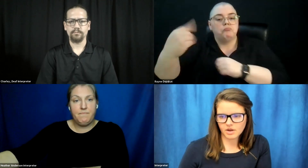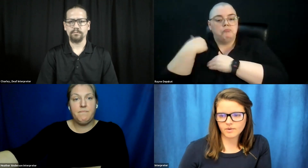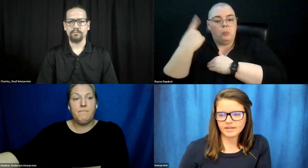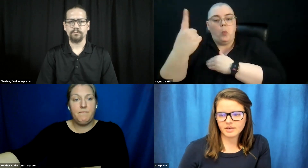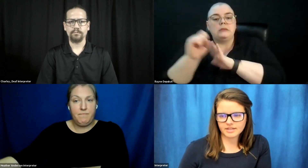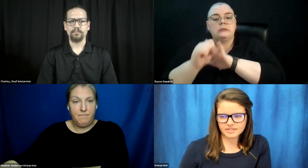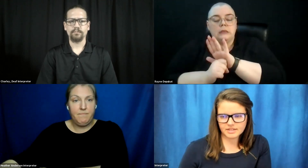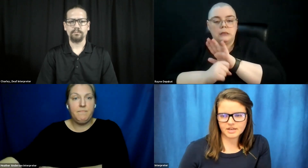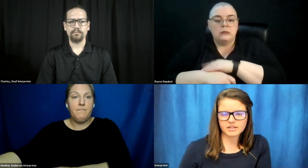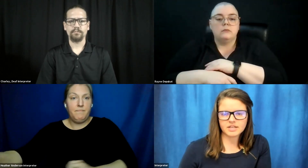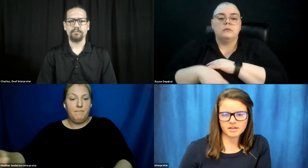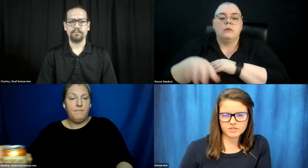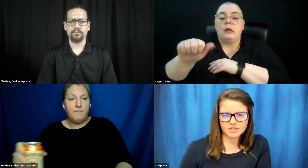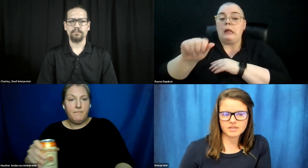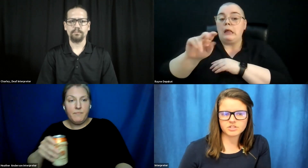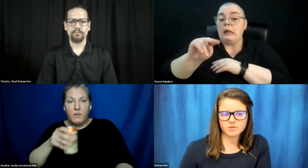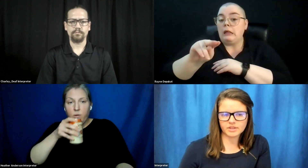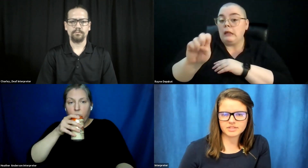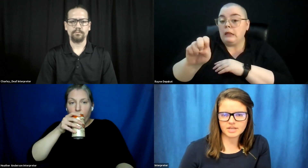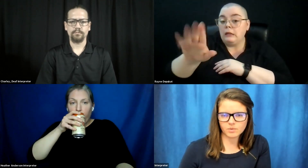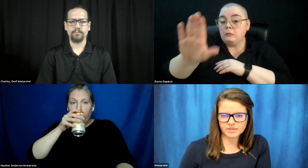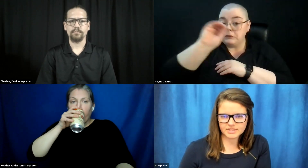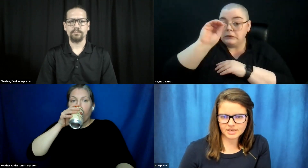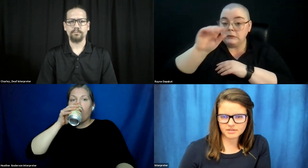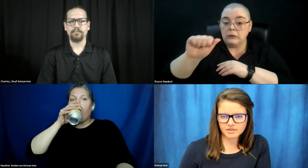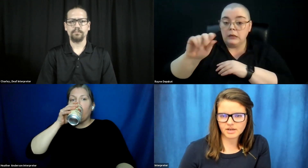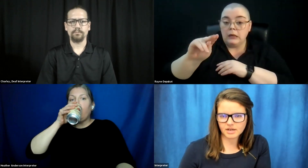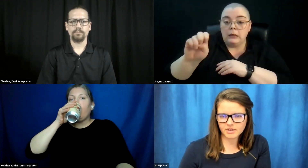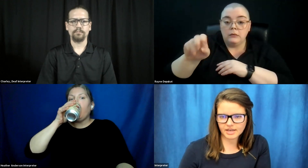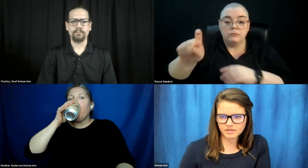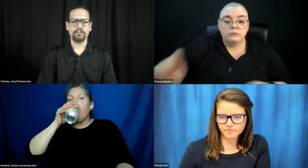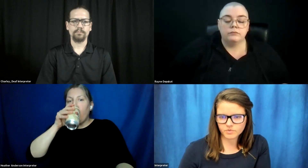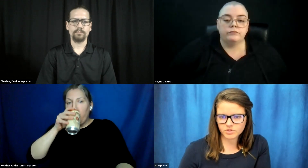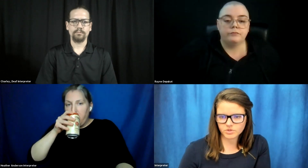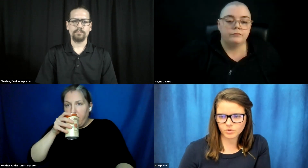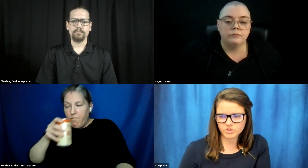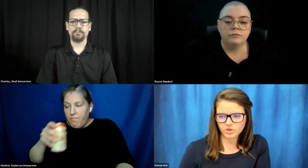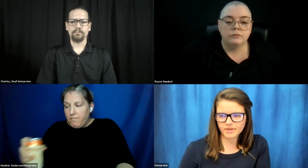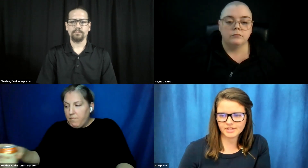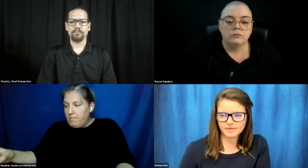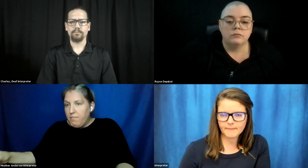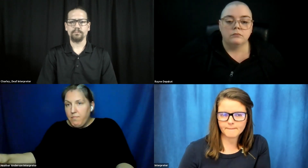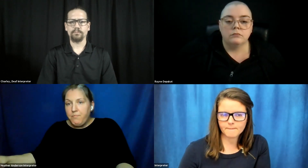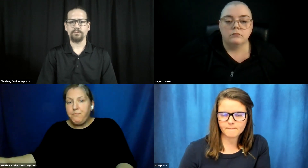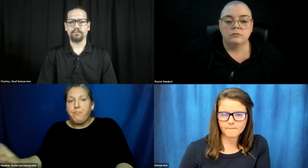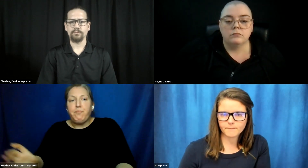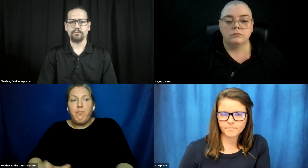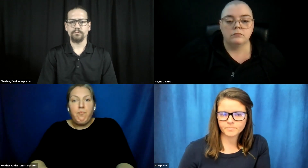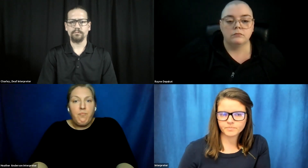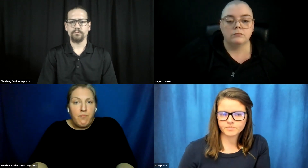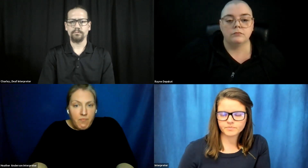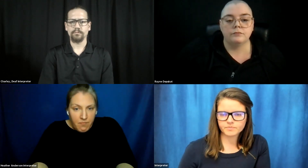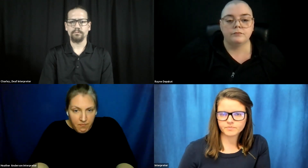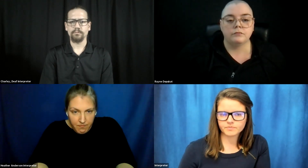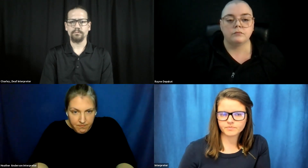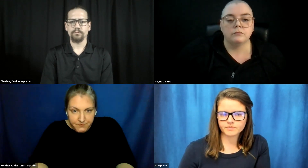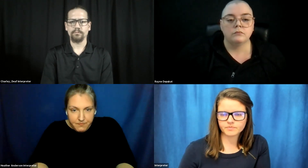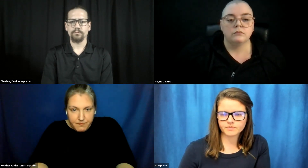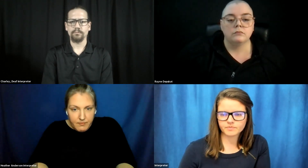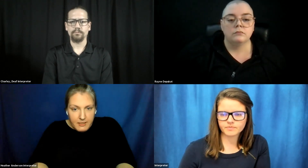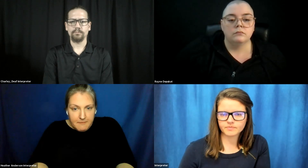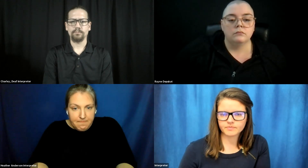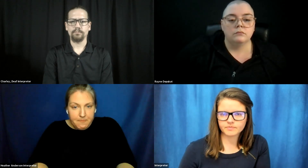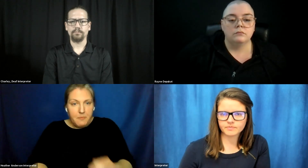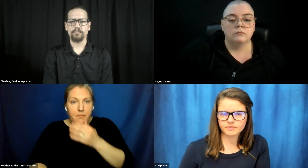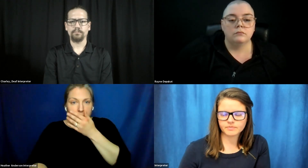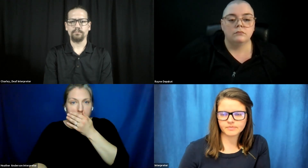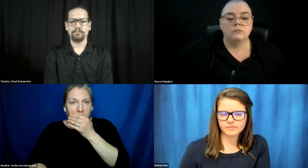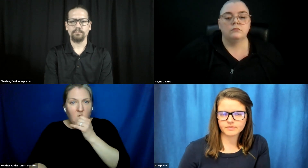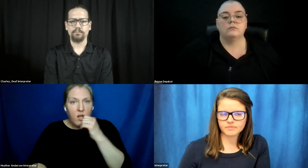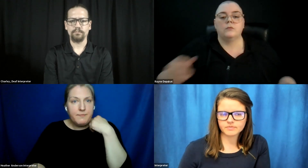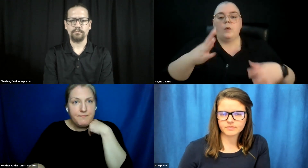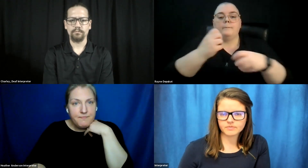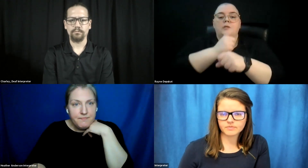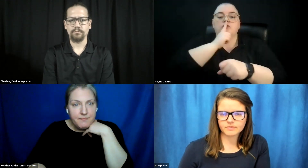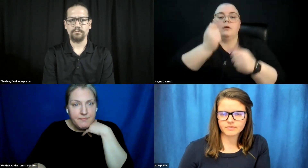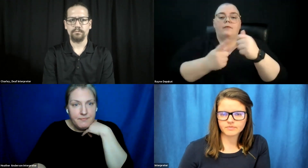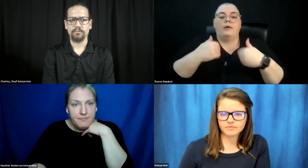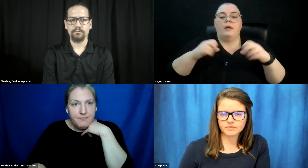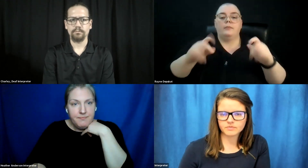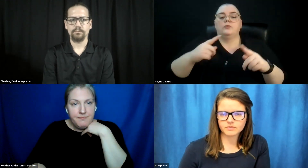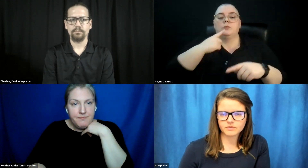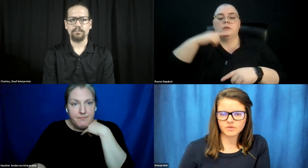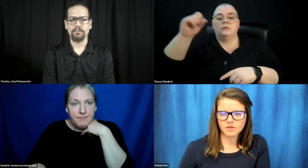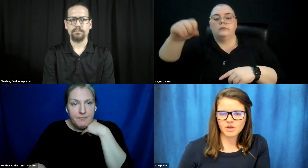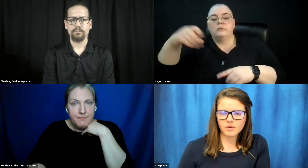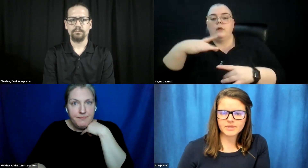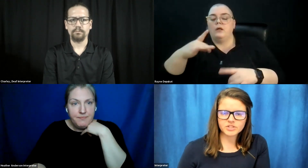Okay, I see. Tina said that she's willing to take one state. And what's your opinion.